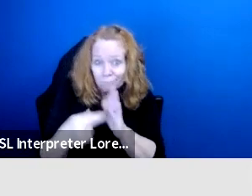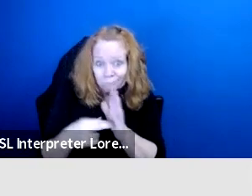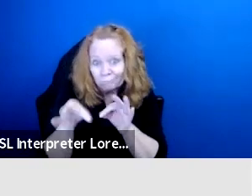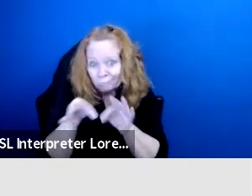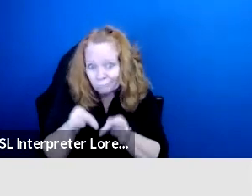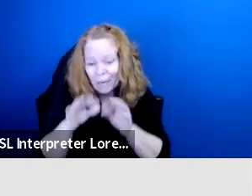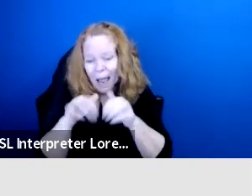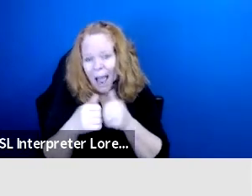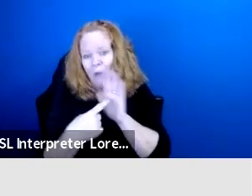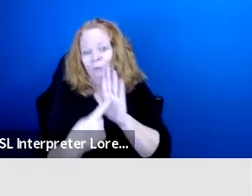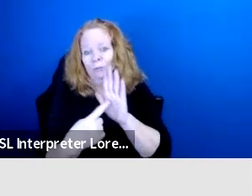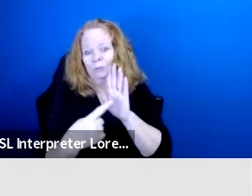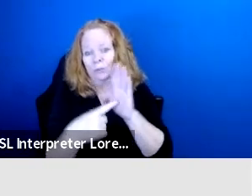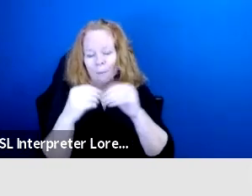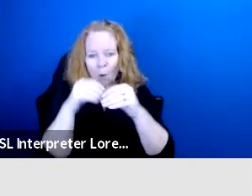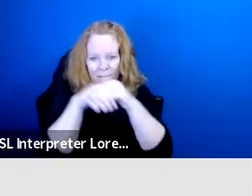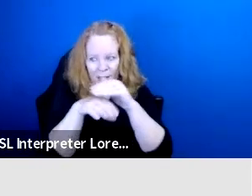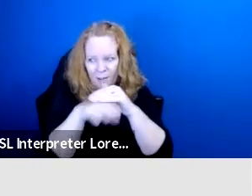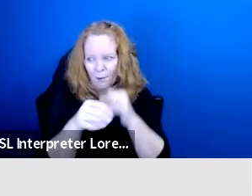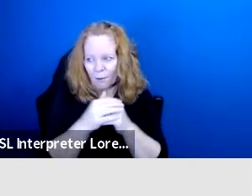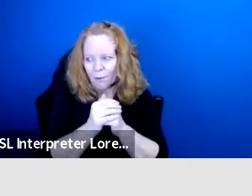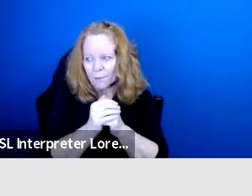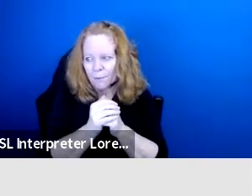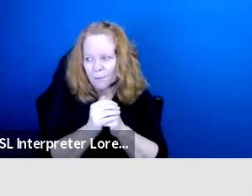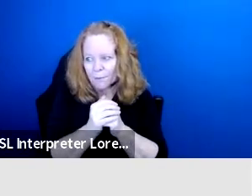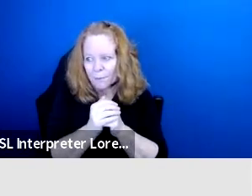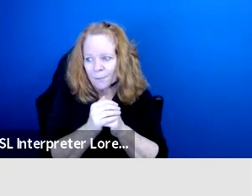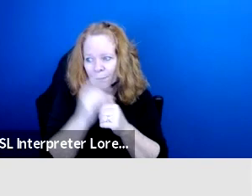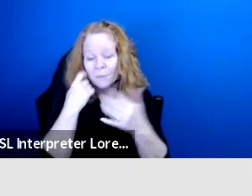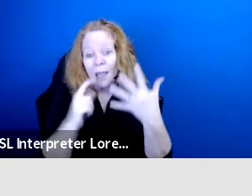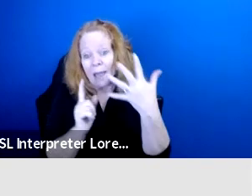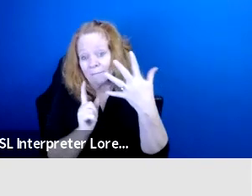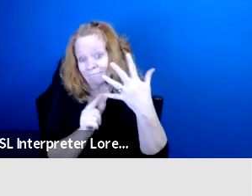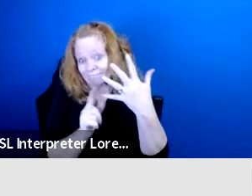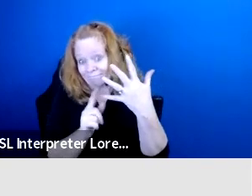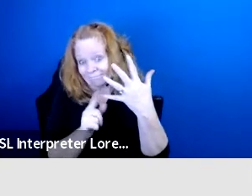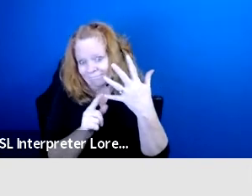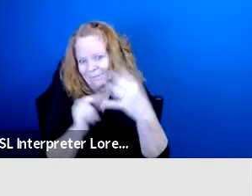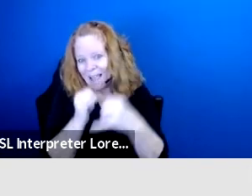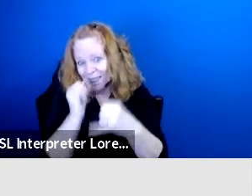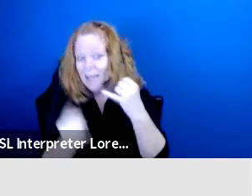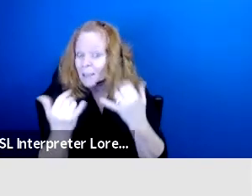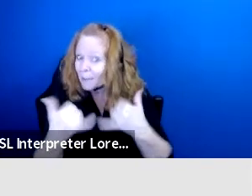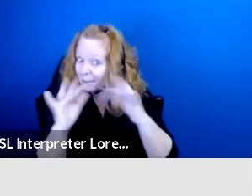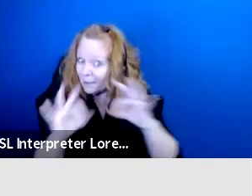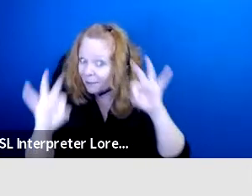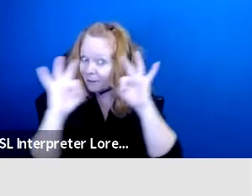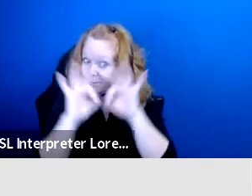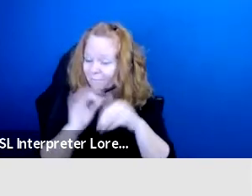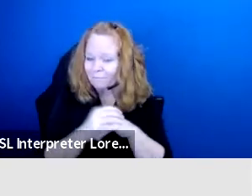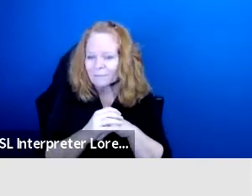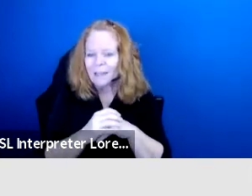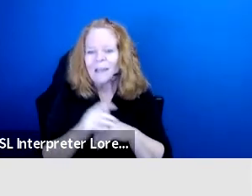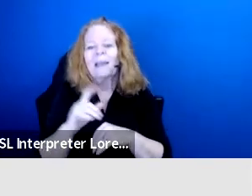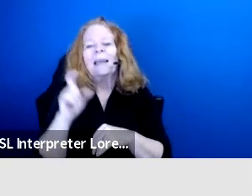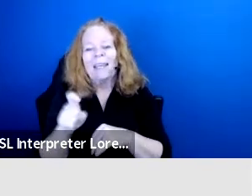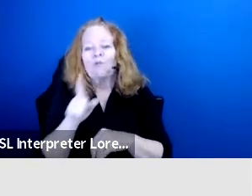in a way that makes it accessible and of course last but not least you need real end users and